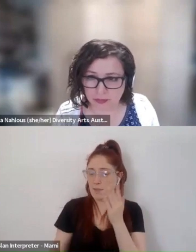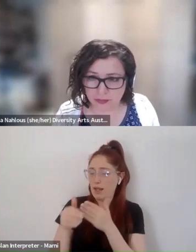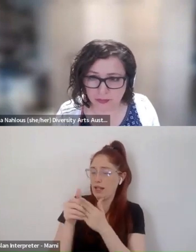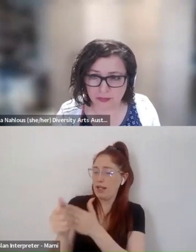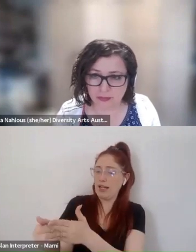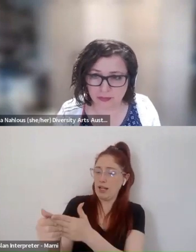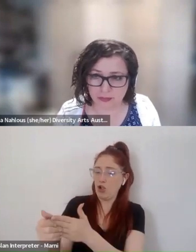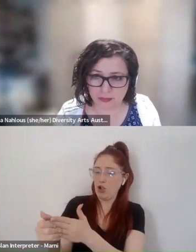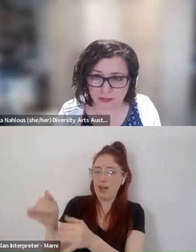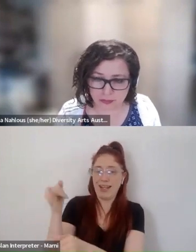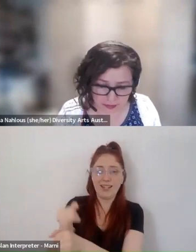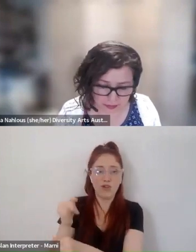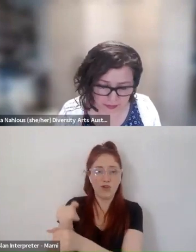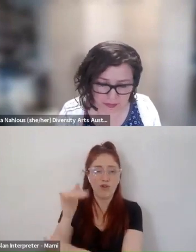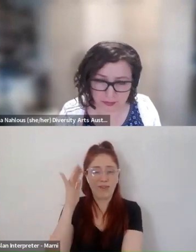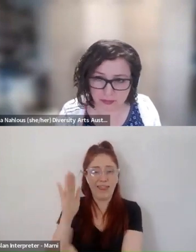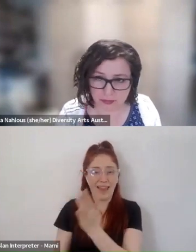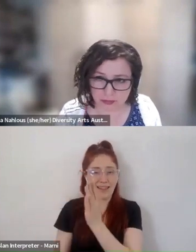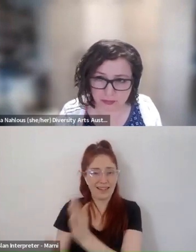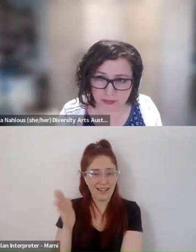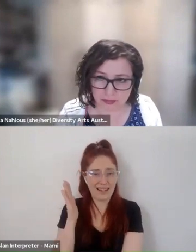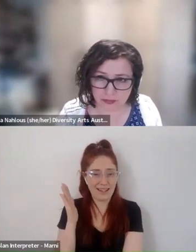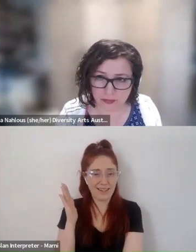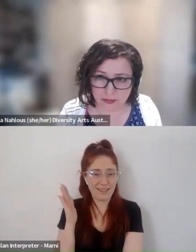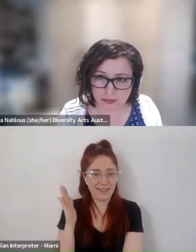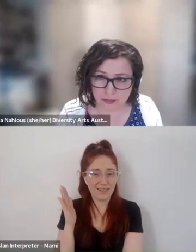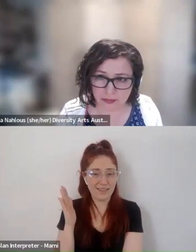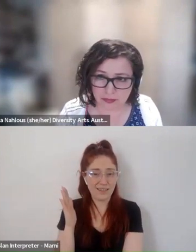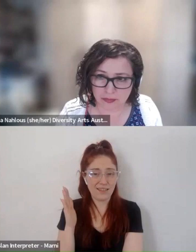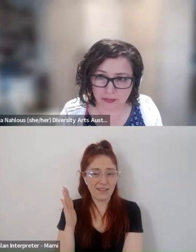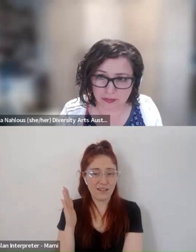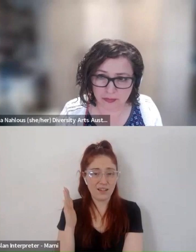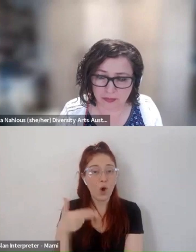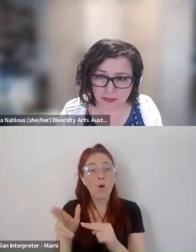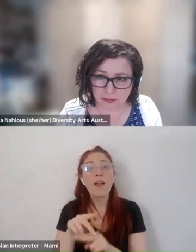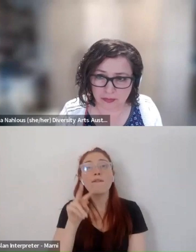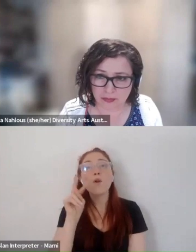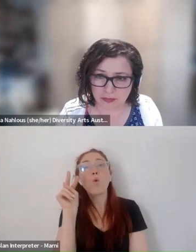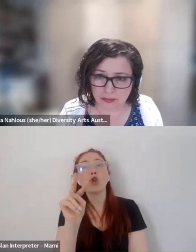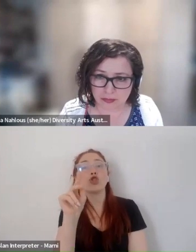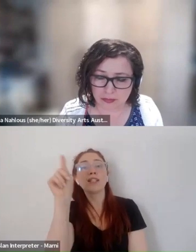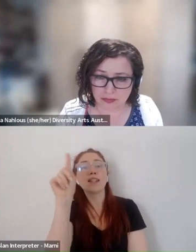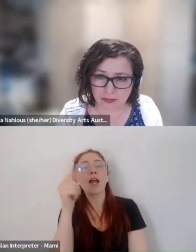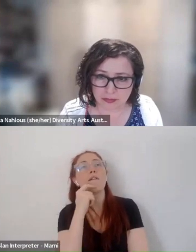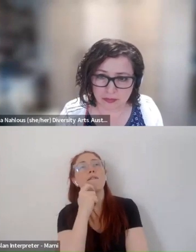So yeah, connect with them. If this is something you're interested in, like, and also help with board recruitment.